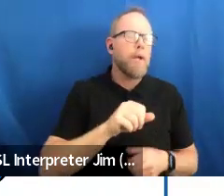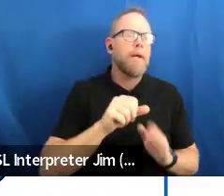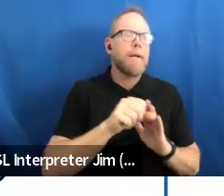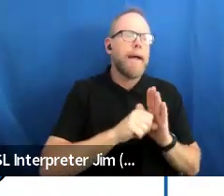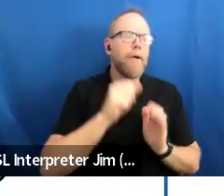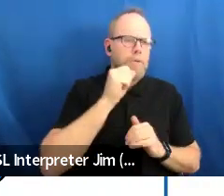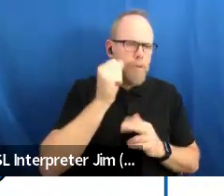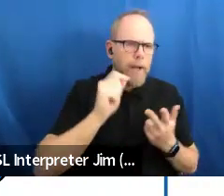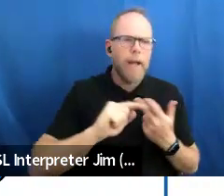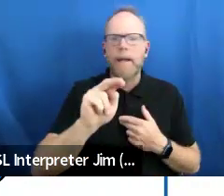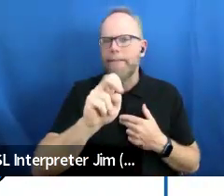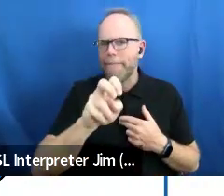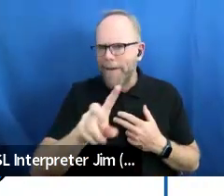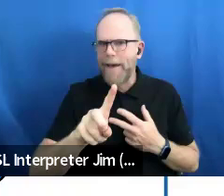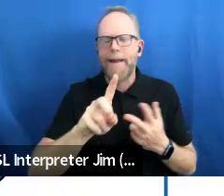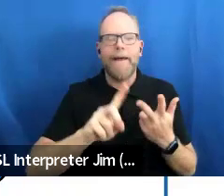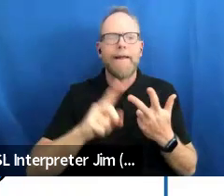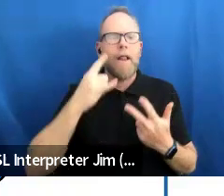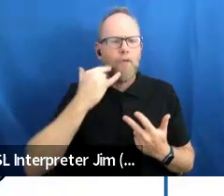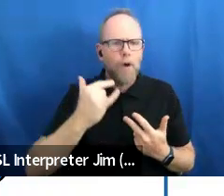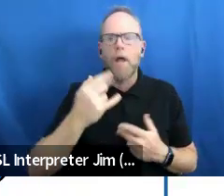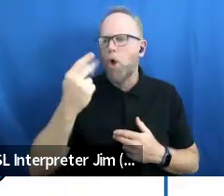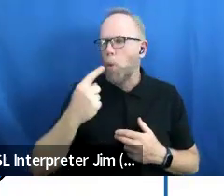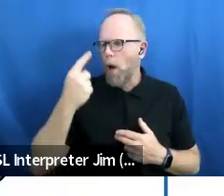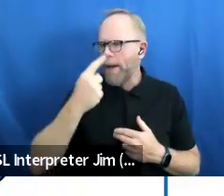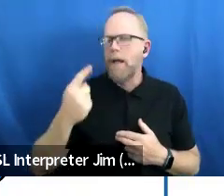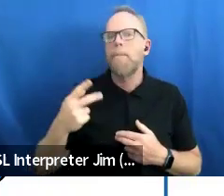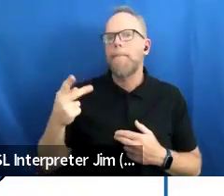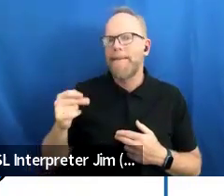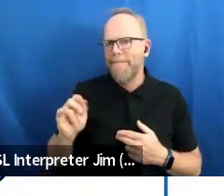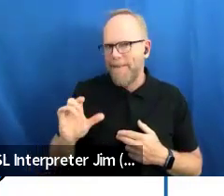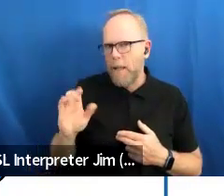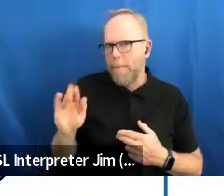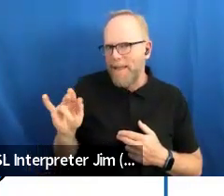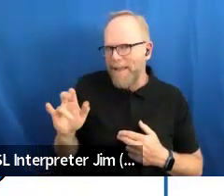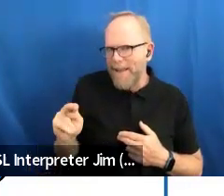Hawaii and the Pacific basin but the truth is every single state and territory across the